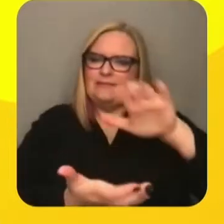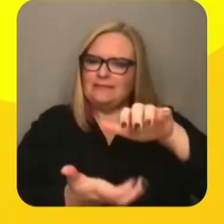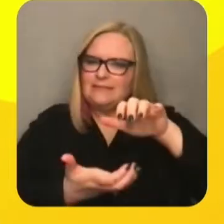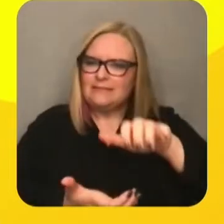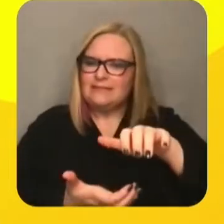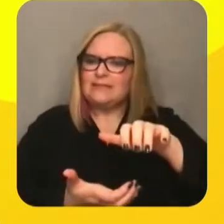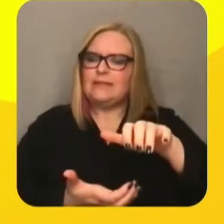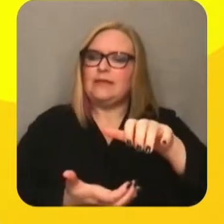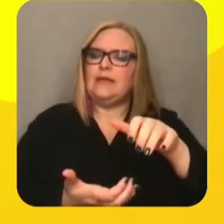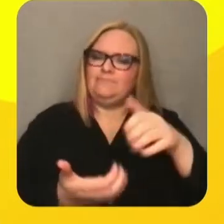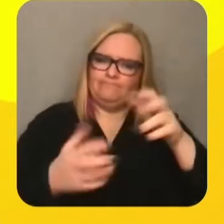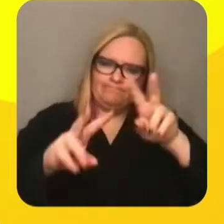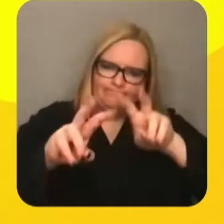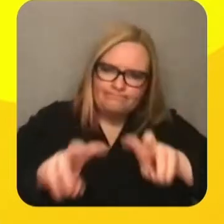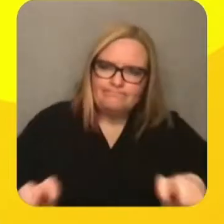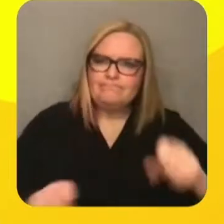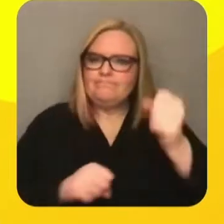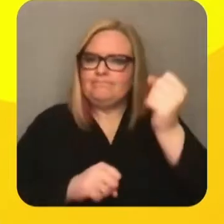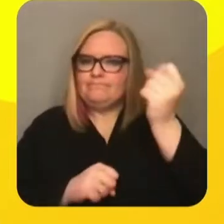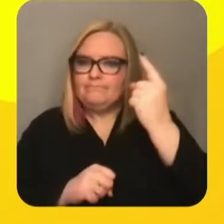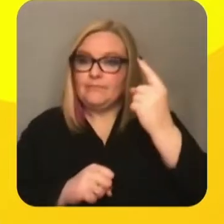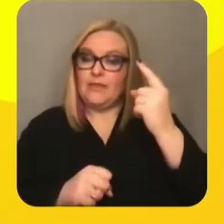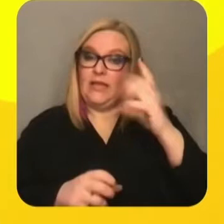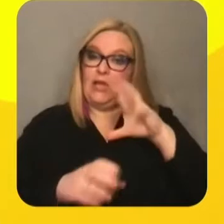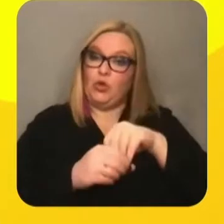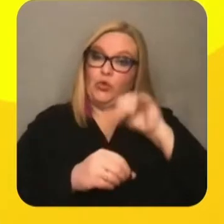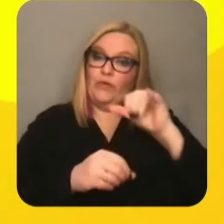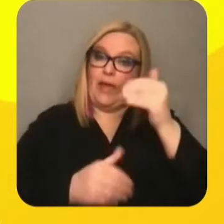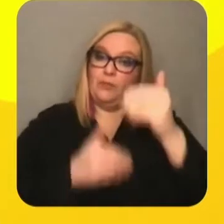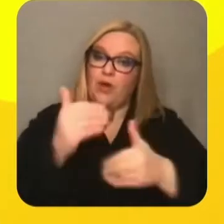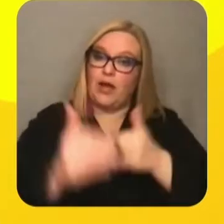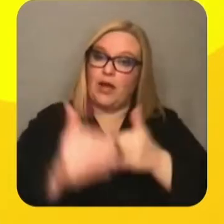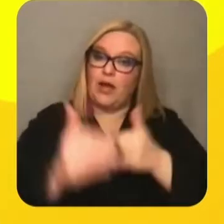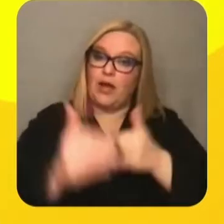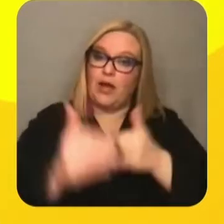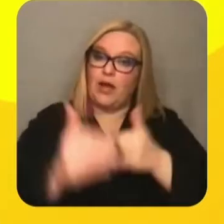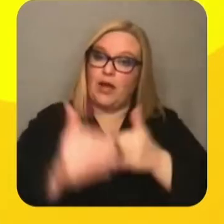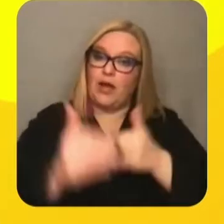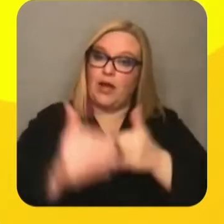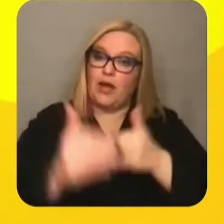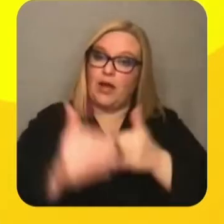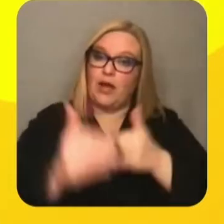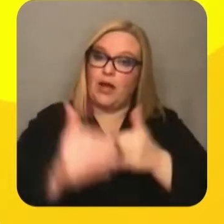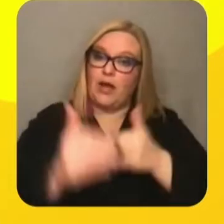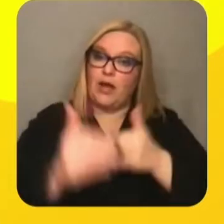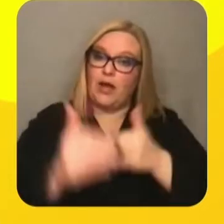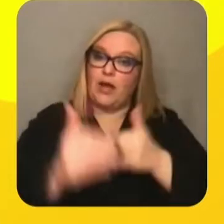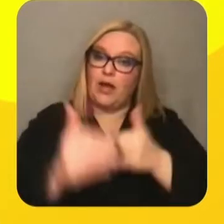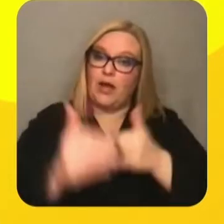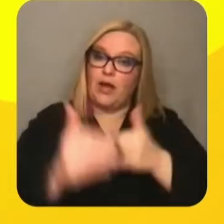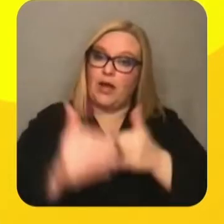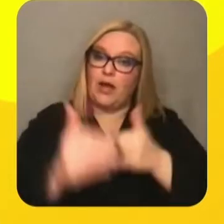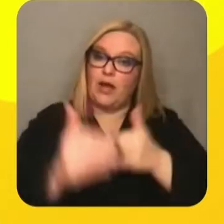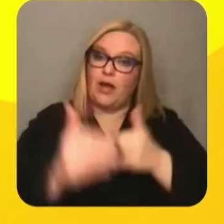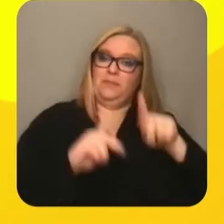Part of that process is also setting up the practices internally with the folks who are managing and handling the data that they are doing